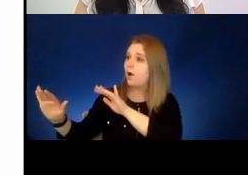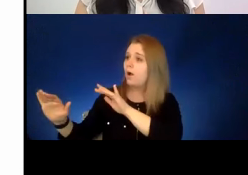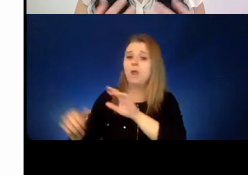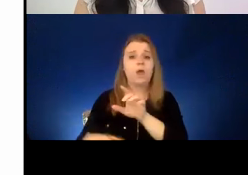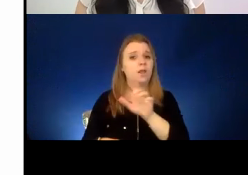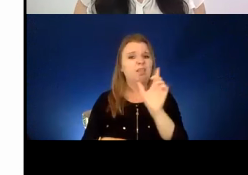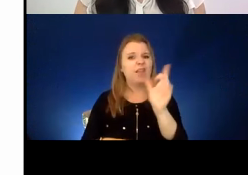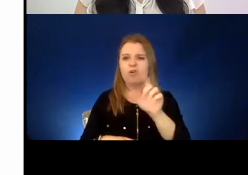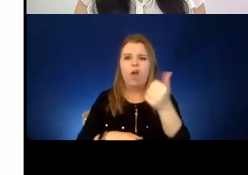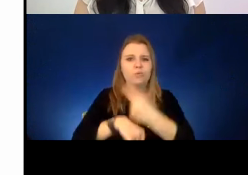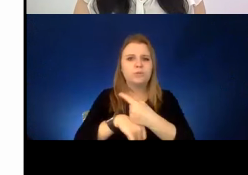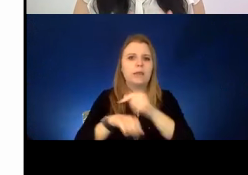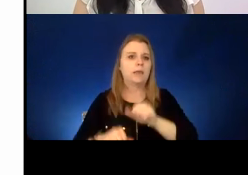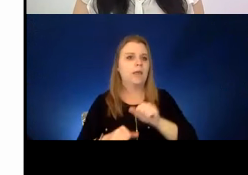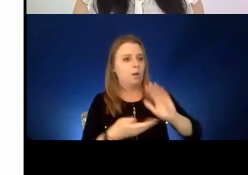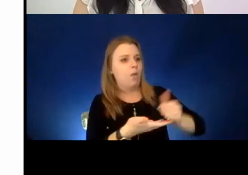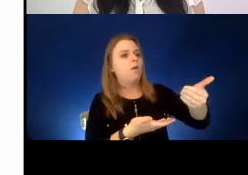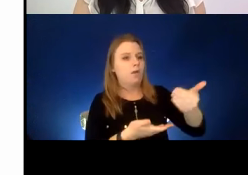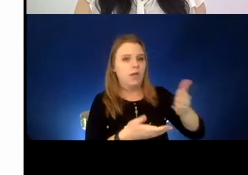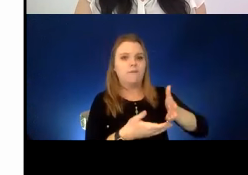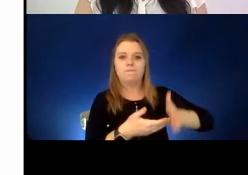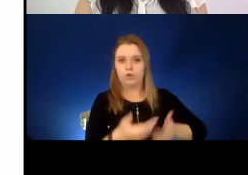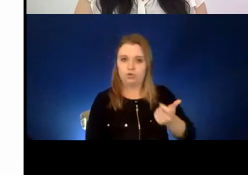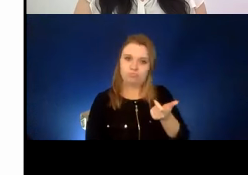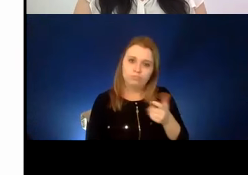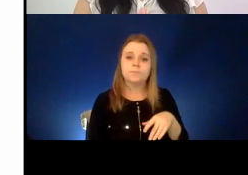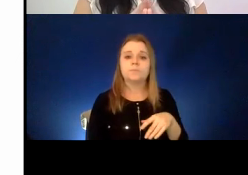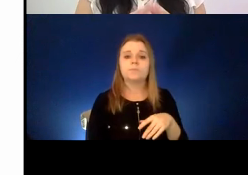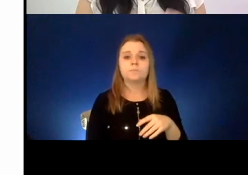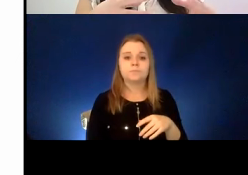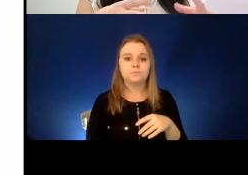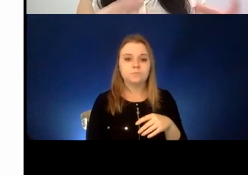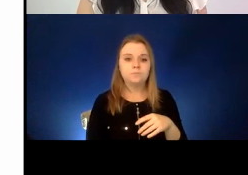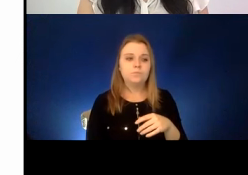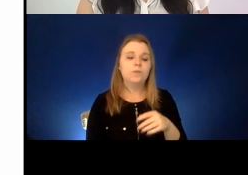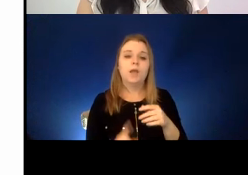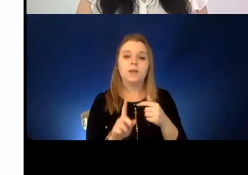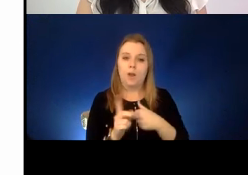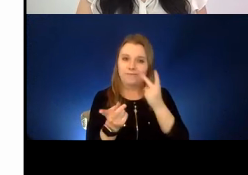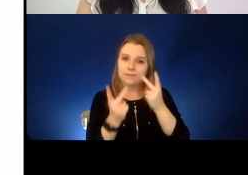In my ideal world, every cultural organization would provide something that I call energy conservation maps